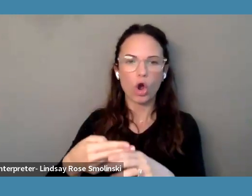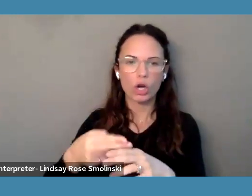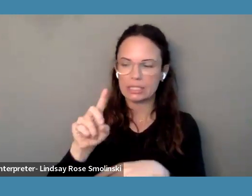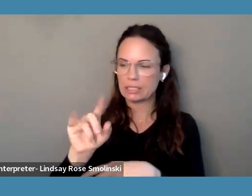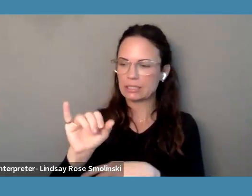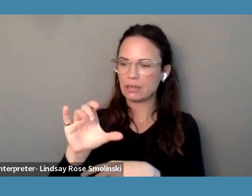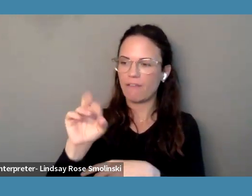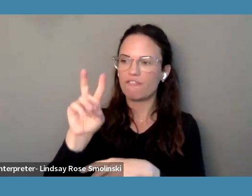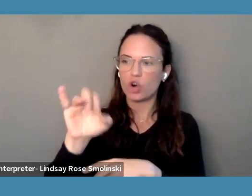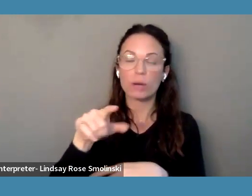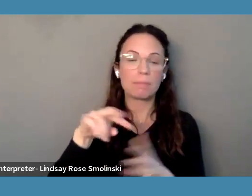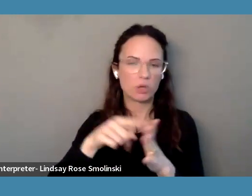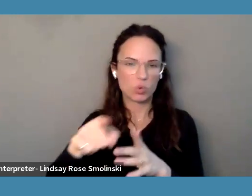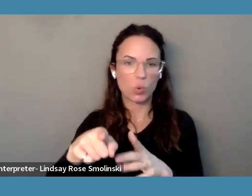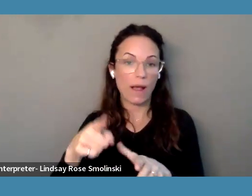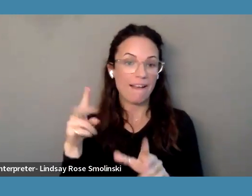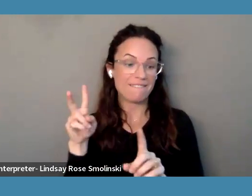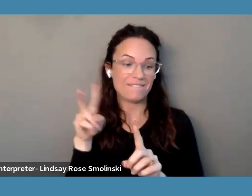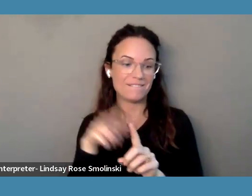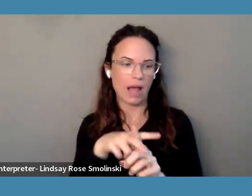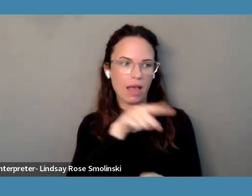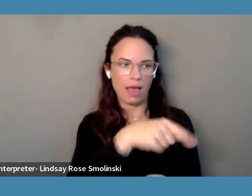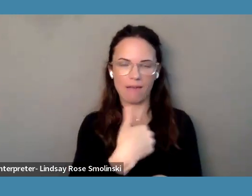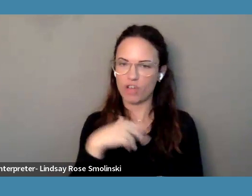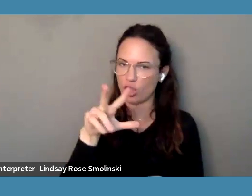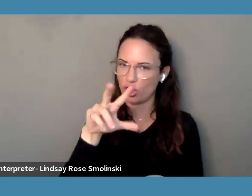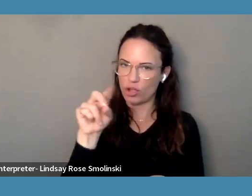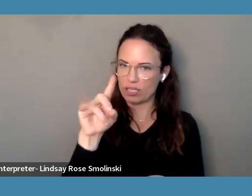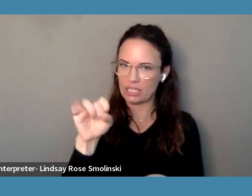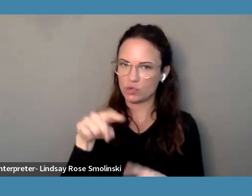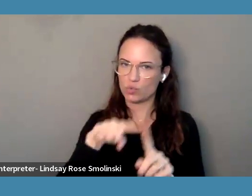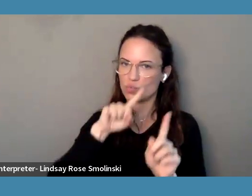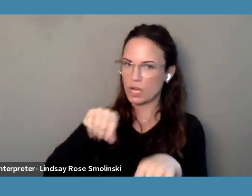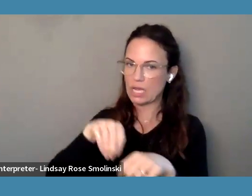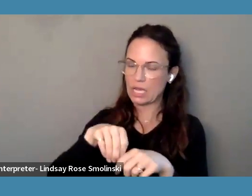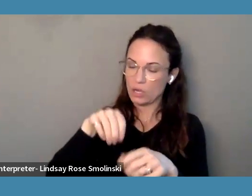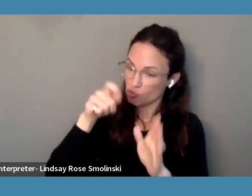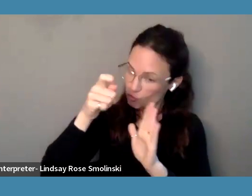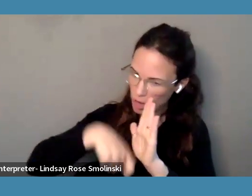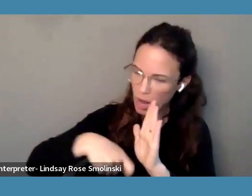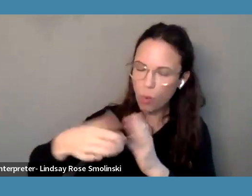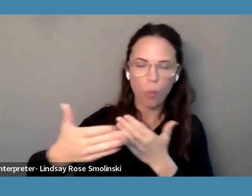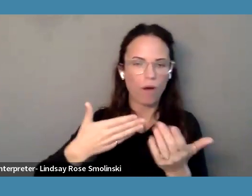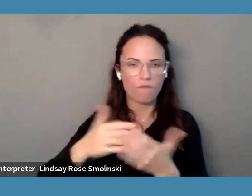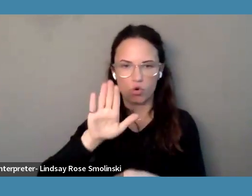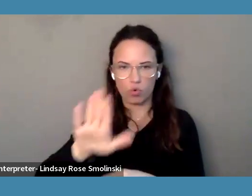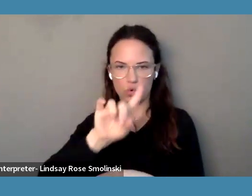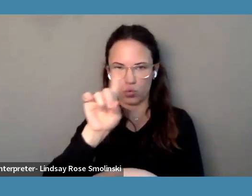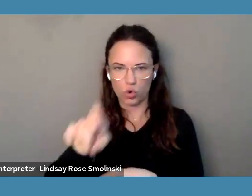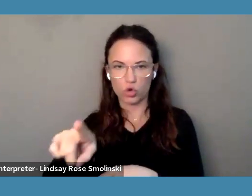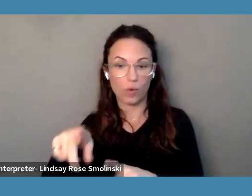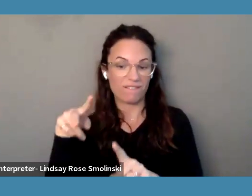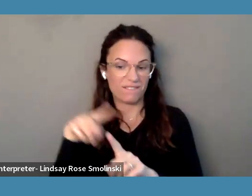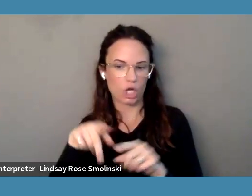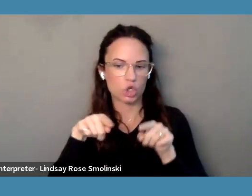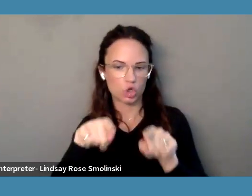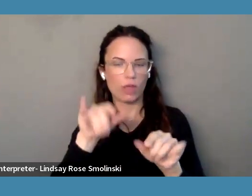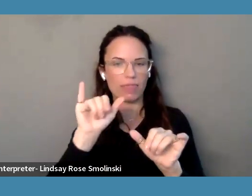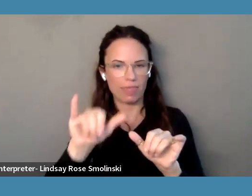and they would have 30 days to respond in writing to whatever questions that you file during the discovery process.